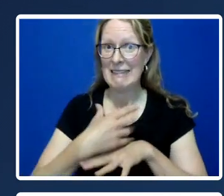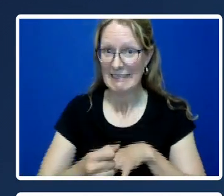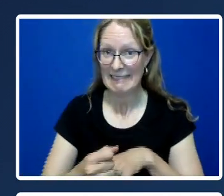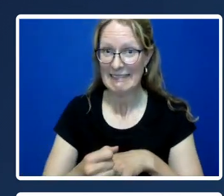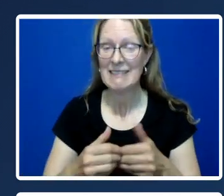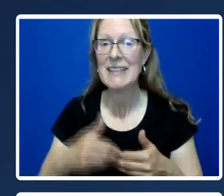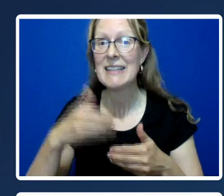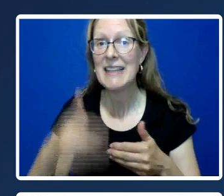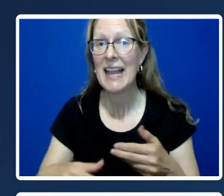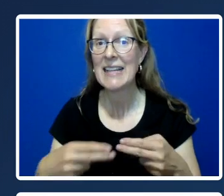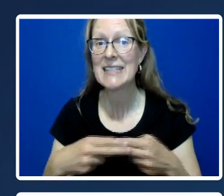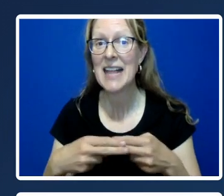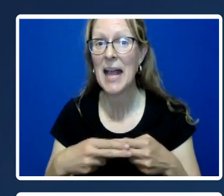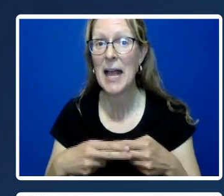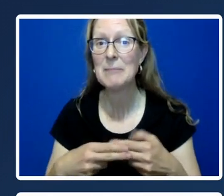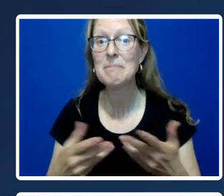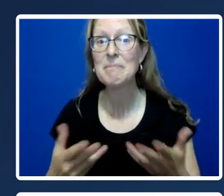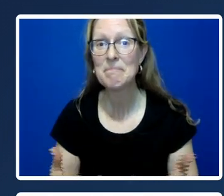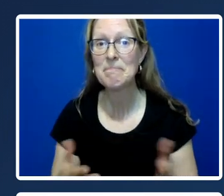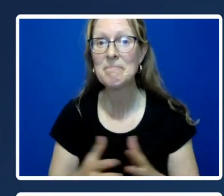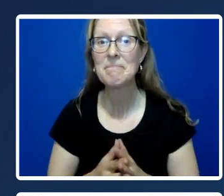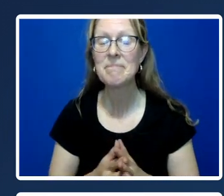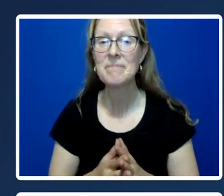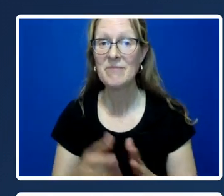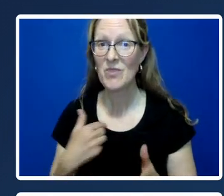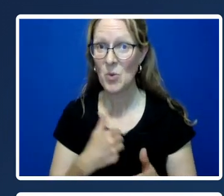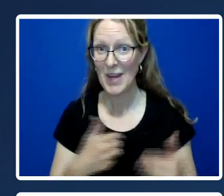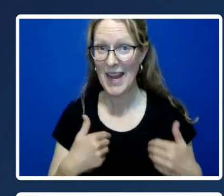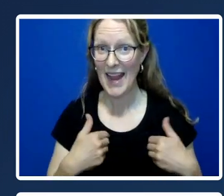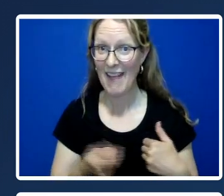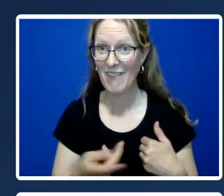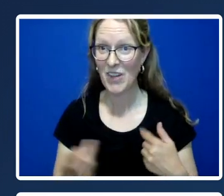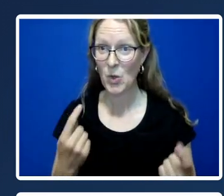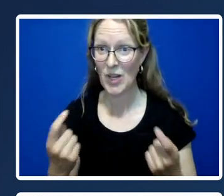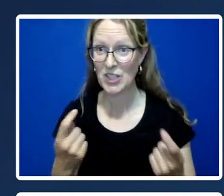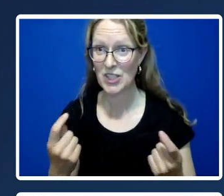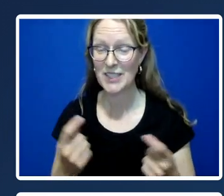We did get some questions, and they are lovely questions.